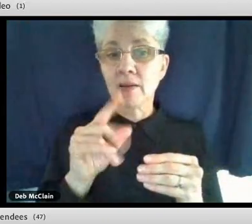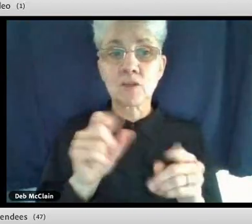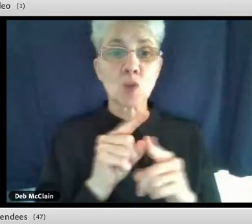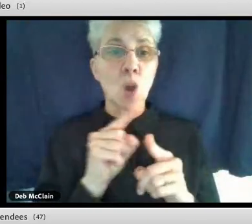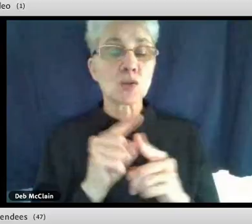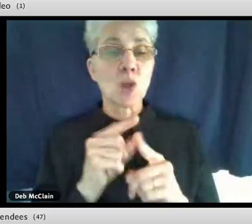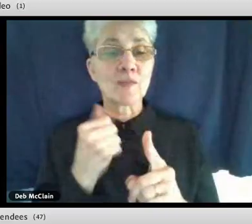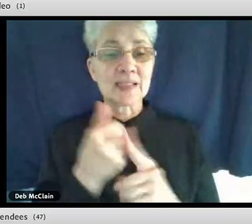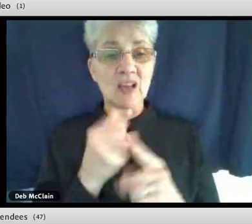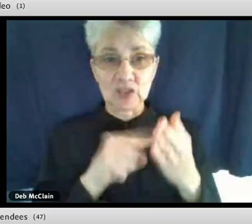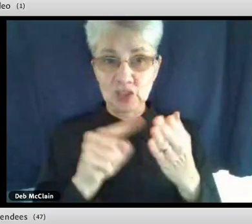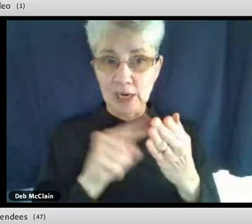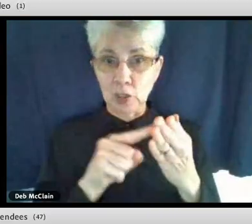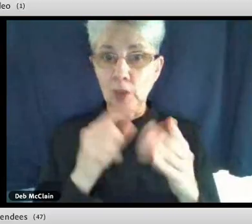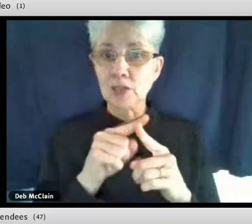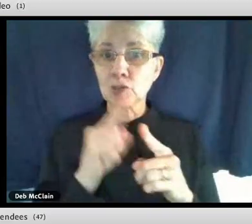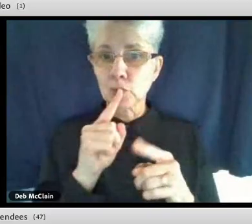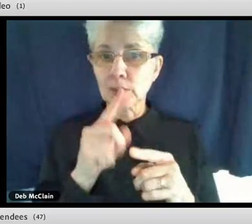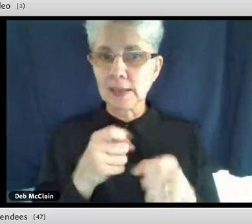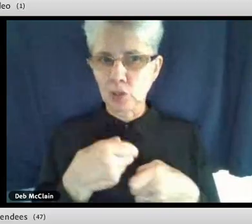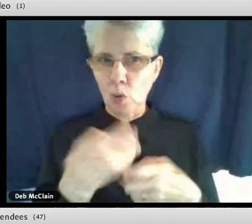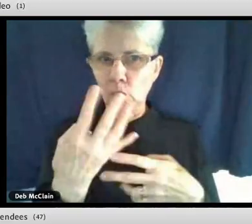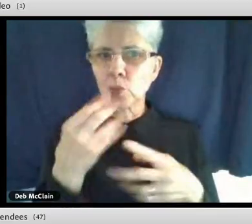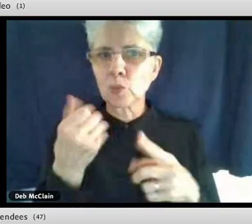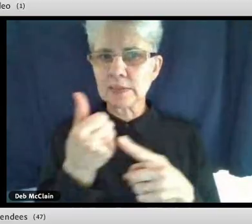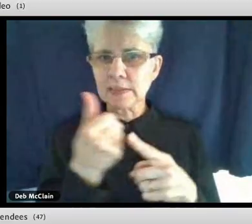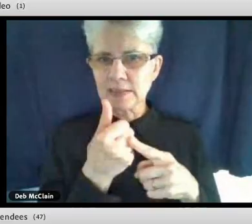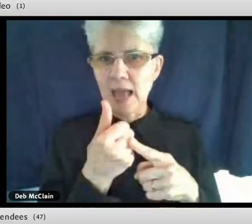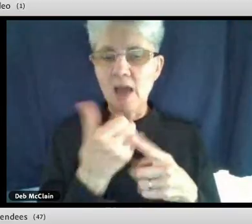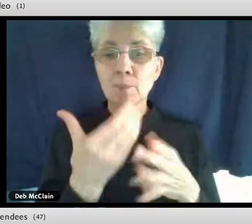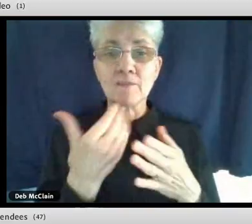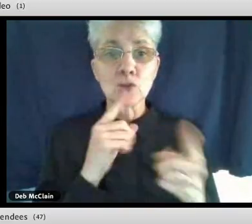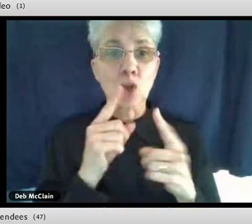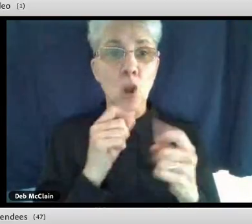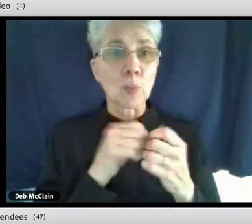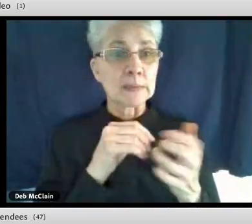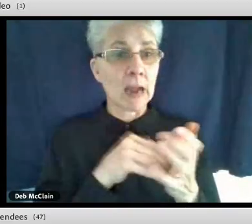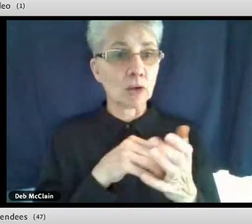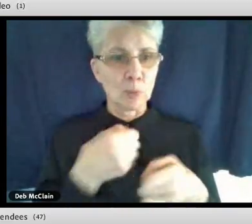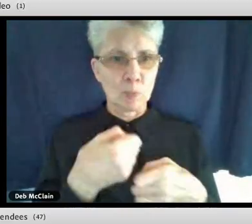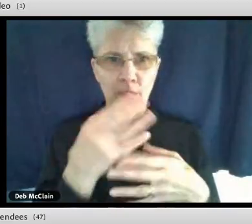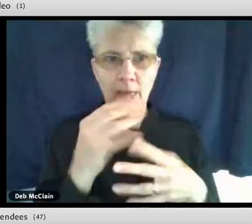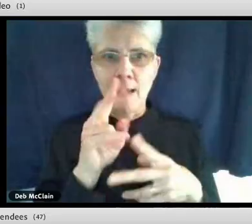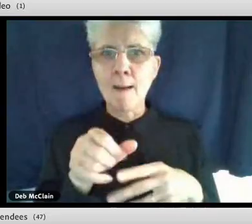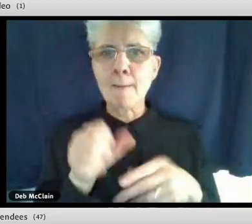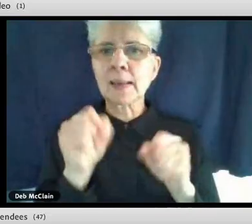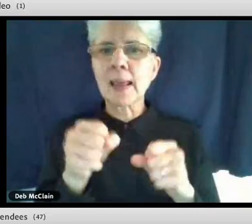They've also got a self-checker that you can kind of run through maybe before you talk to your doctor,